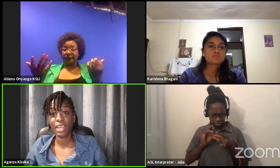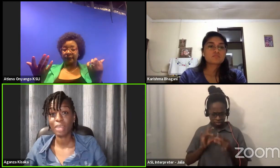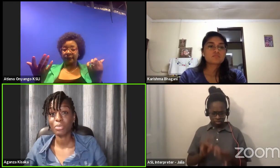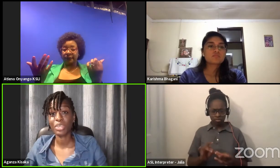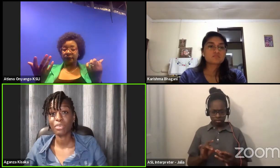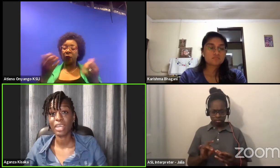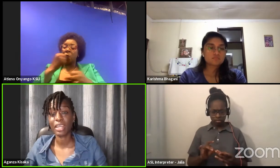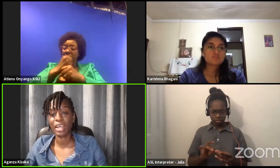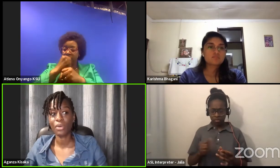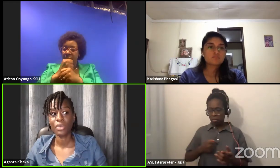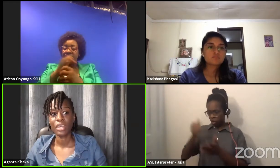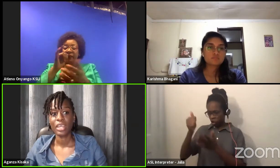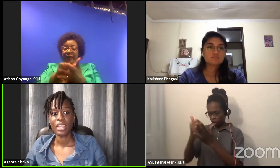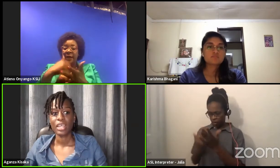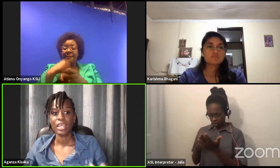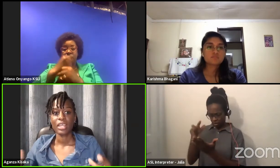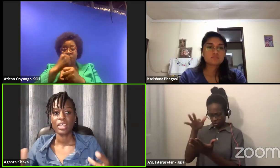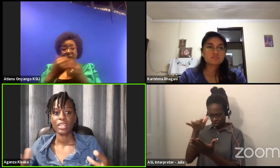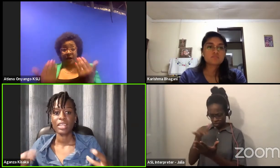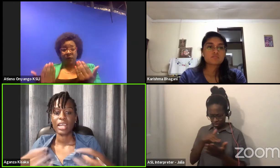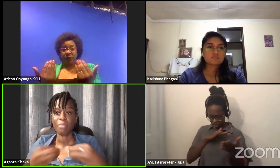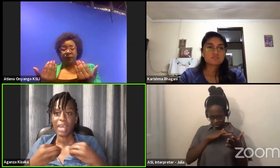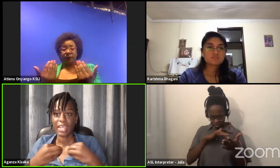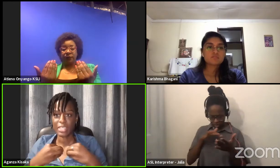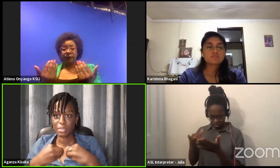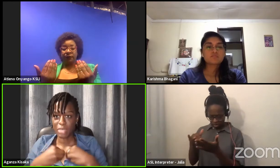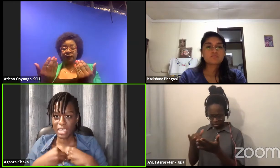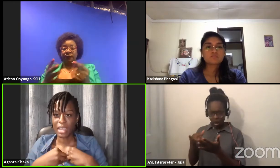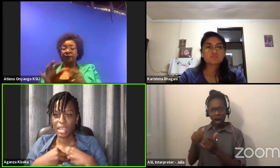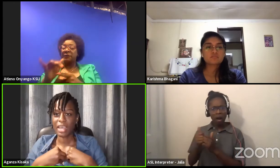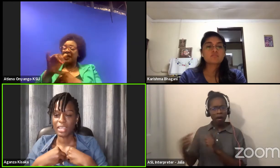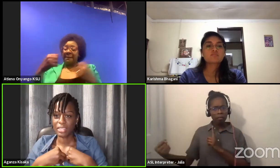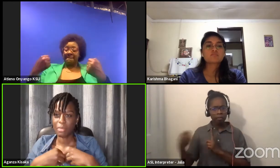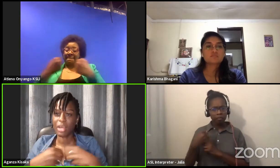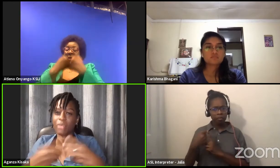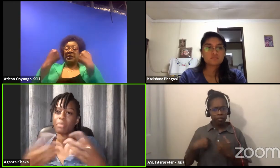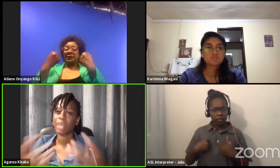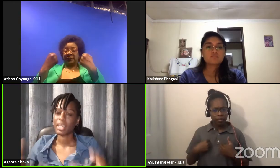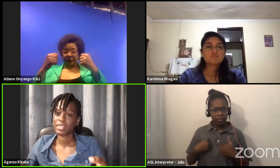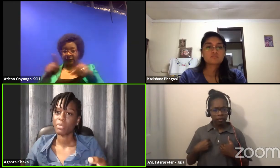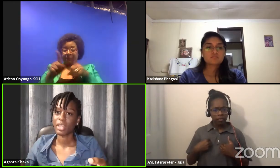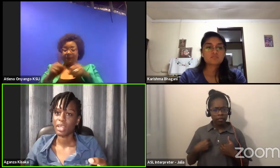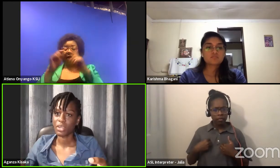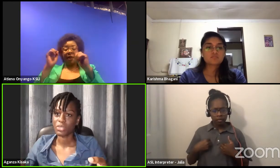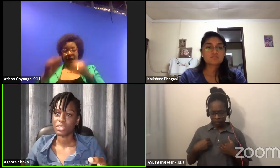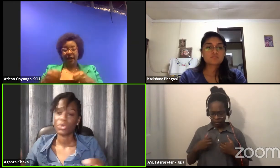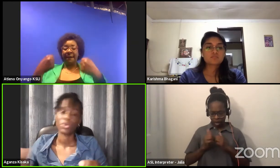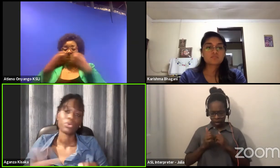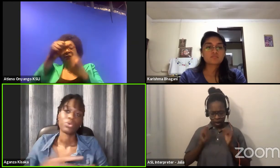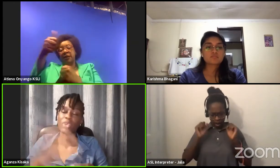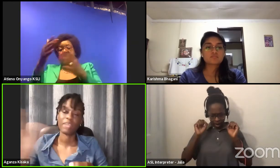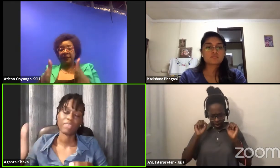that I'm doing right now that impacts me and I can somehow impact someone else wherever